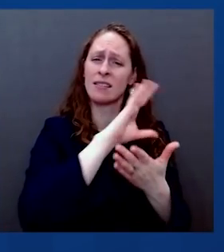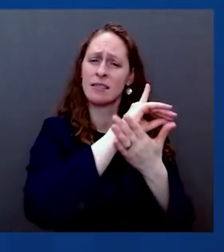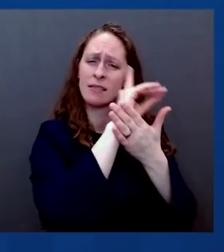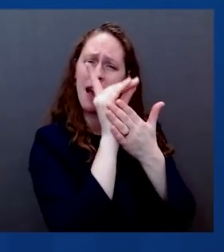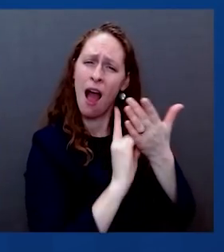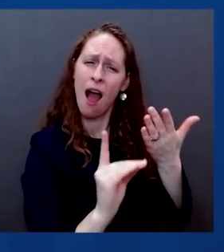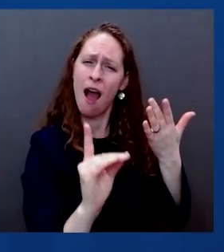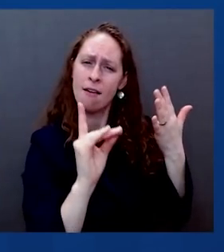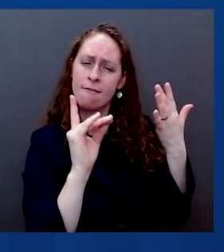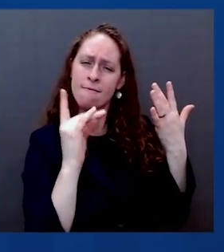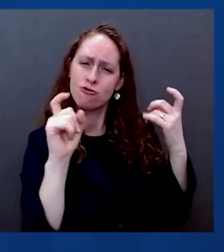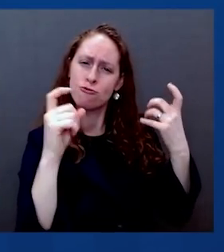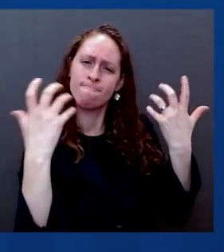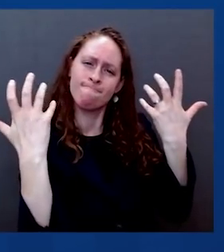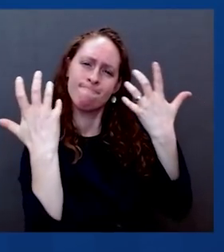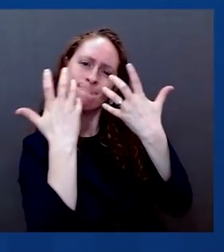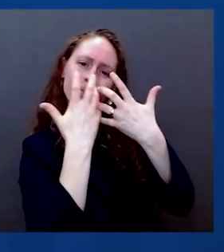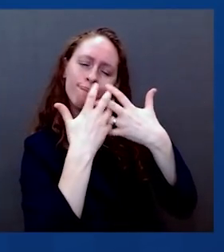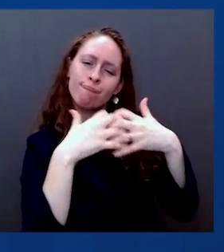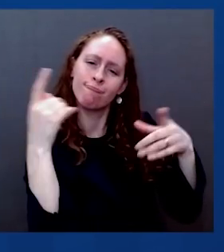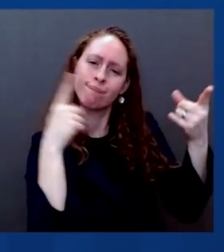as a man who was honored to serve in the Senate.